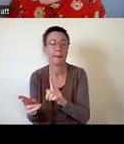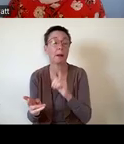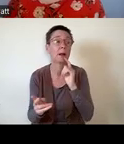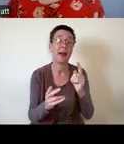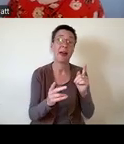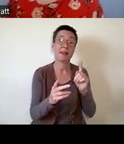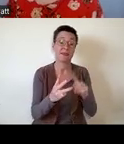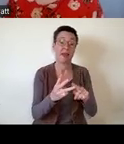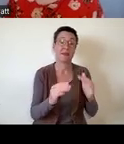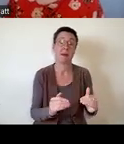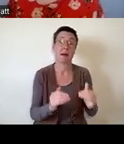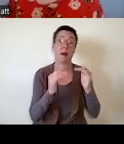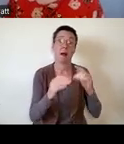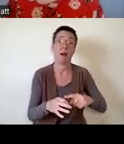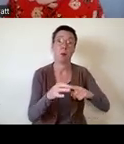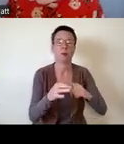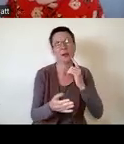Now, I'm sure your posts are going to be high quality.